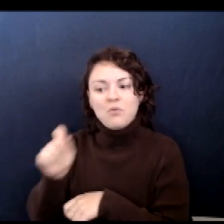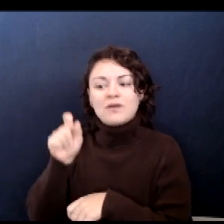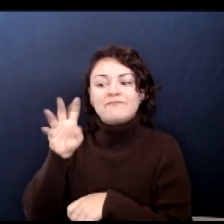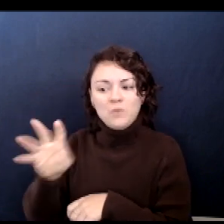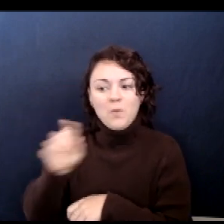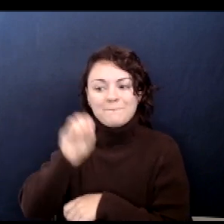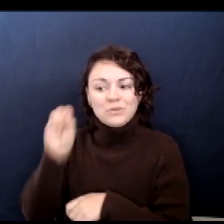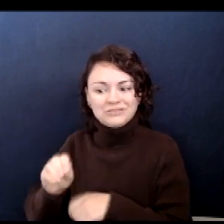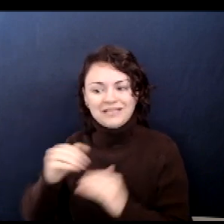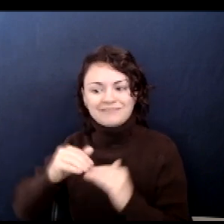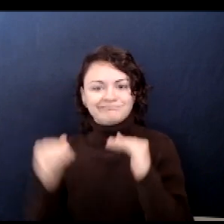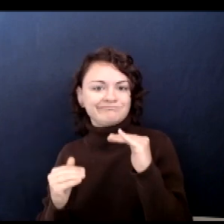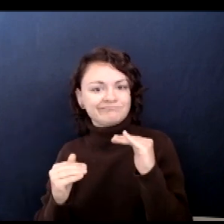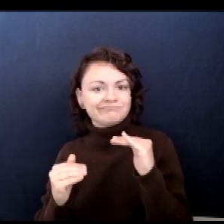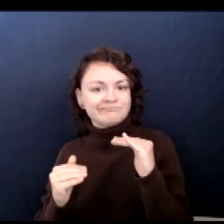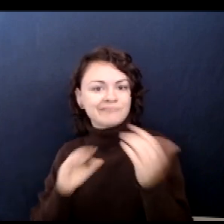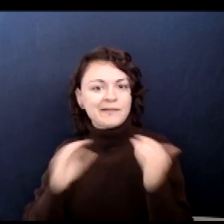Next slide, please.